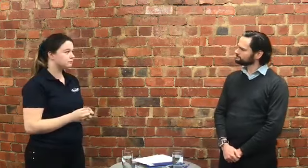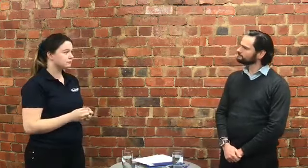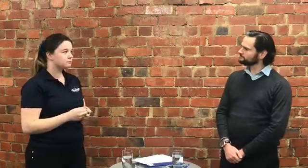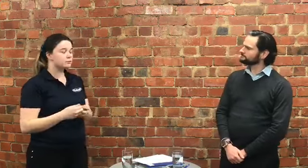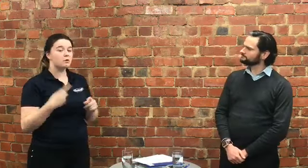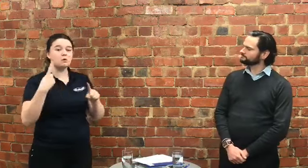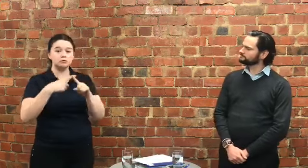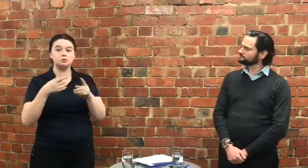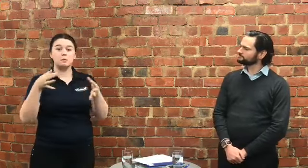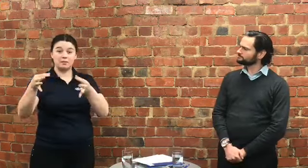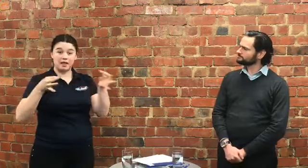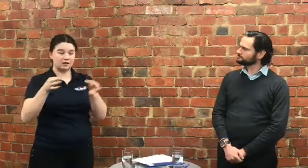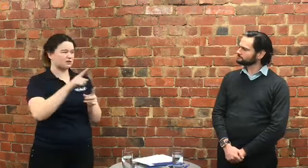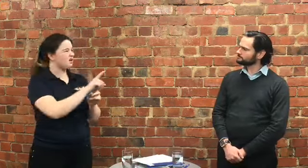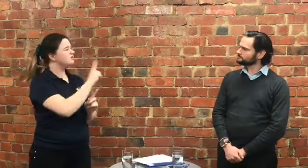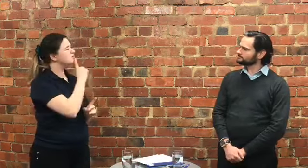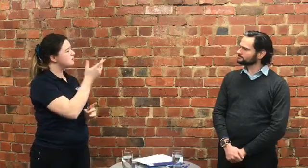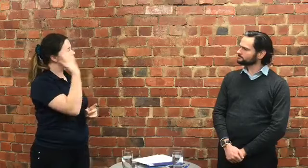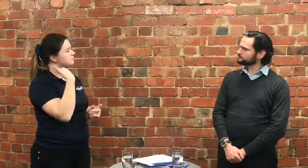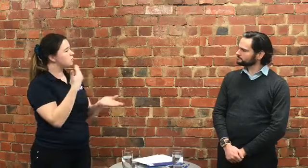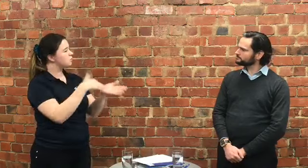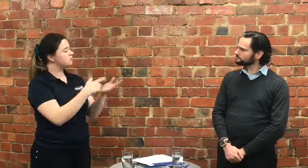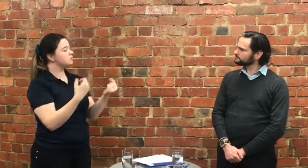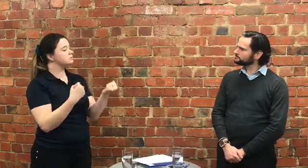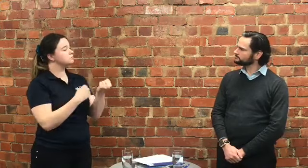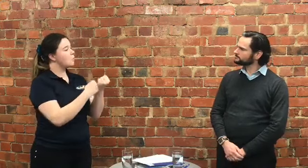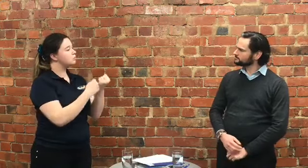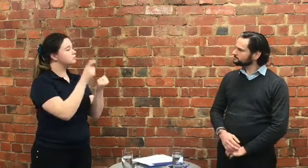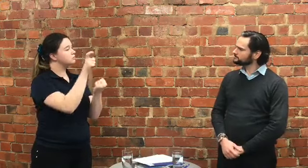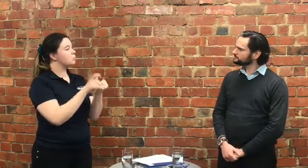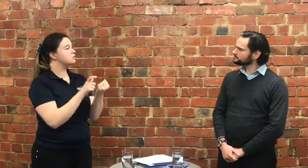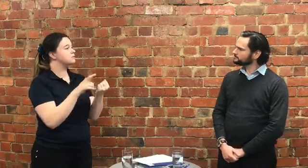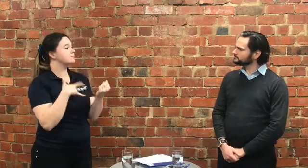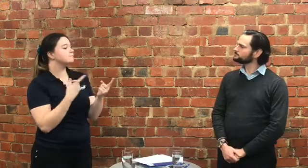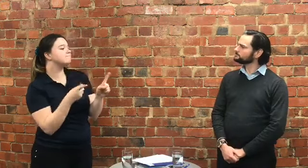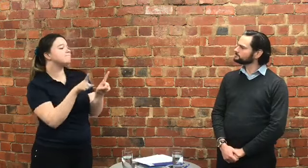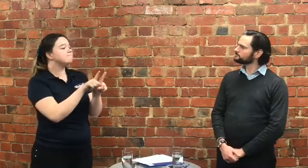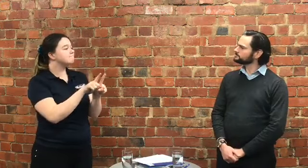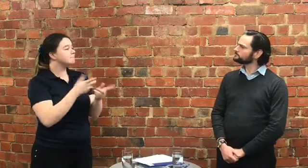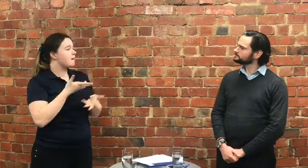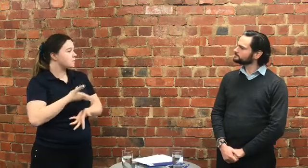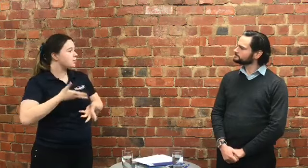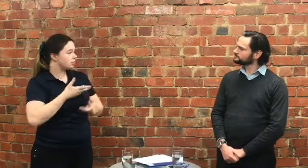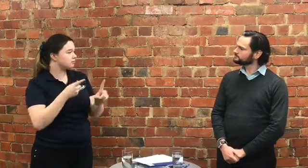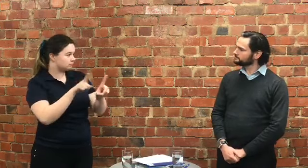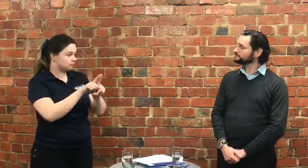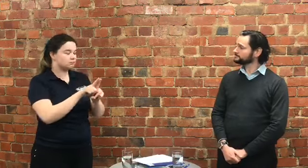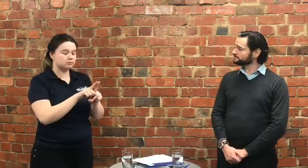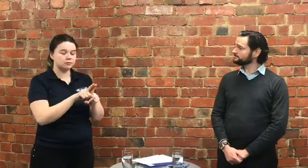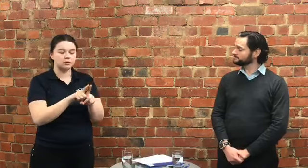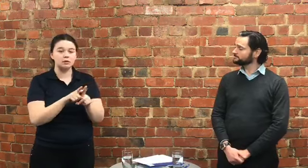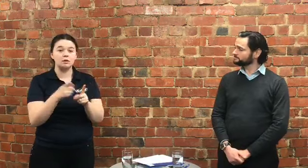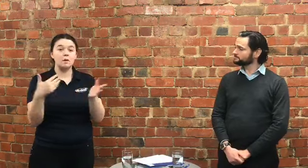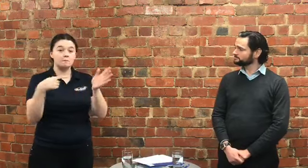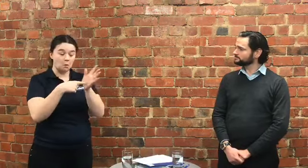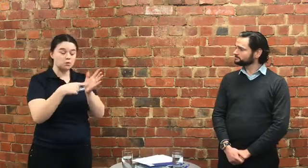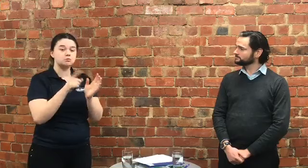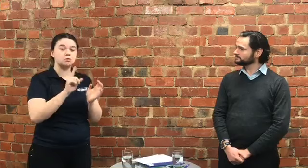your life, and try and fit the plan around that and your needs. And as you've said before, Adam, you can also bring a support person with you